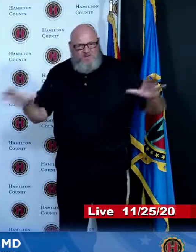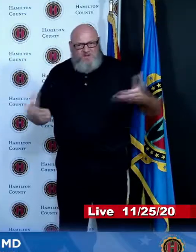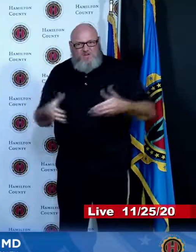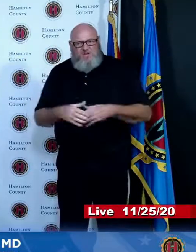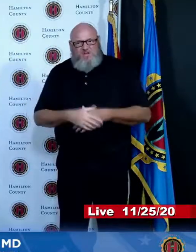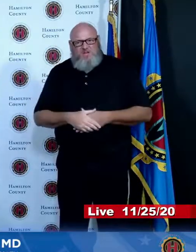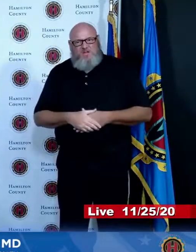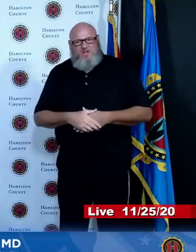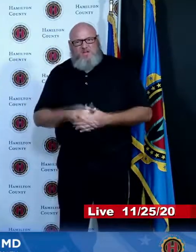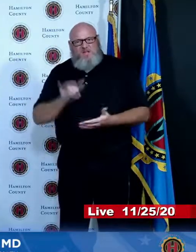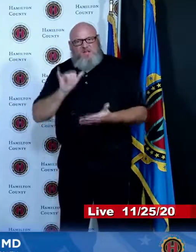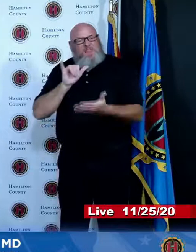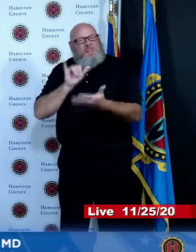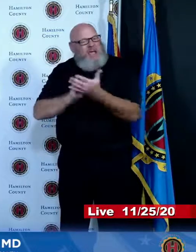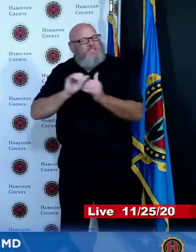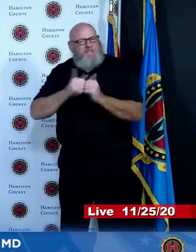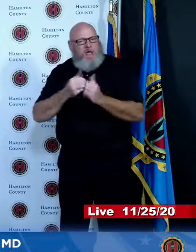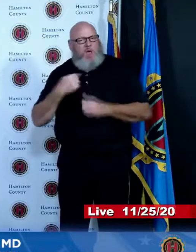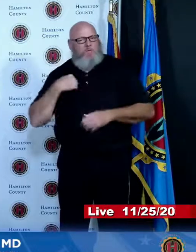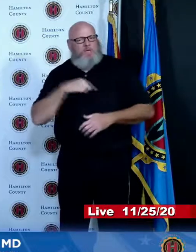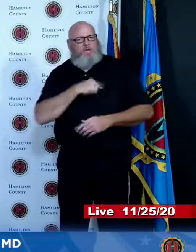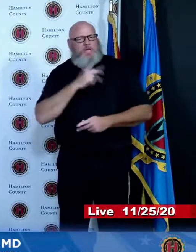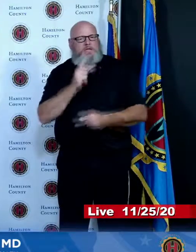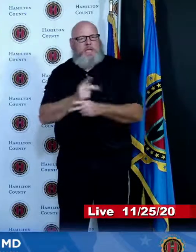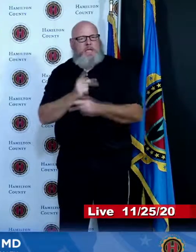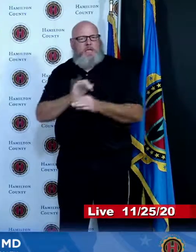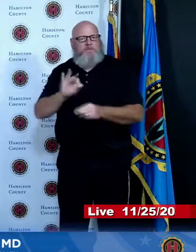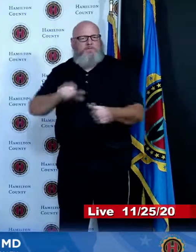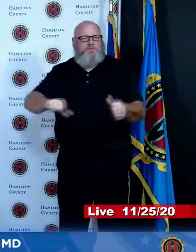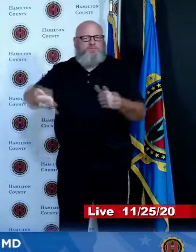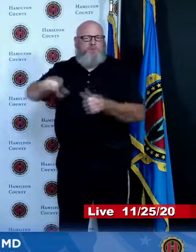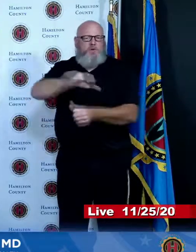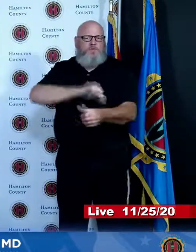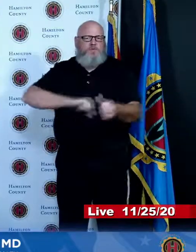know that's different than how we've usually cared for each other in a community in the past but